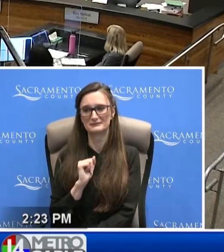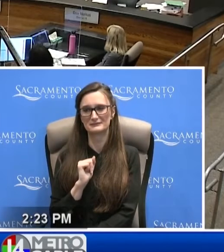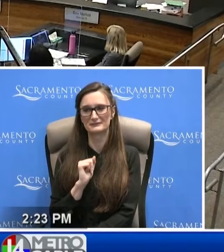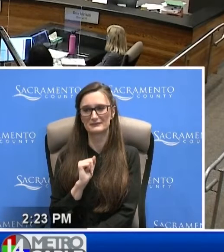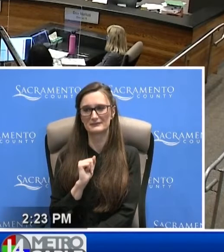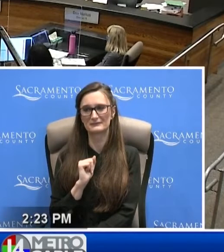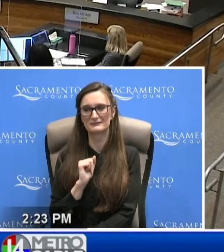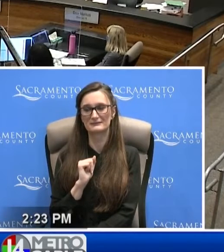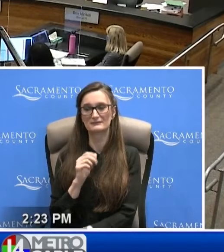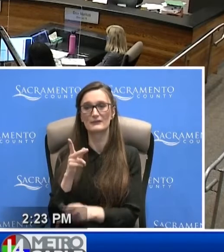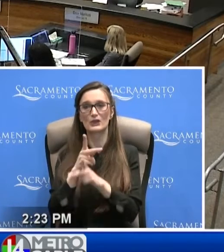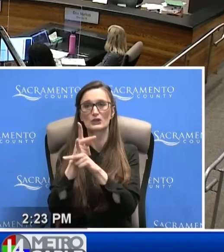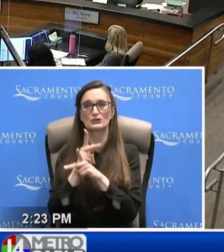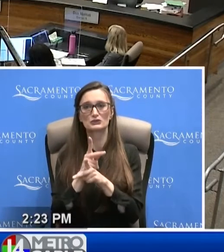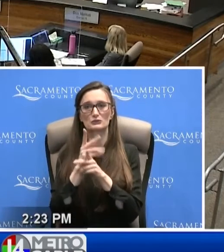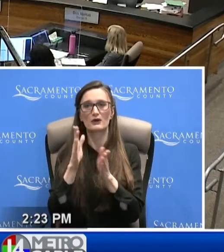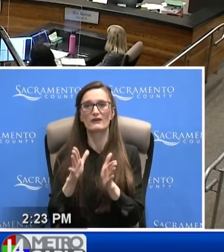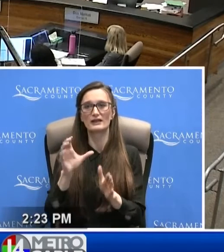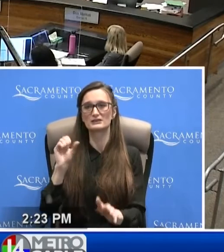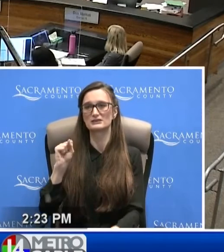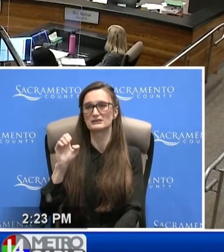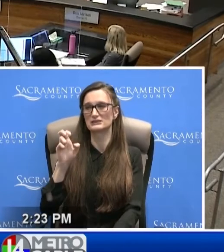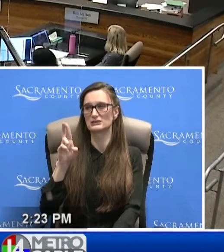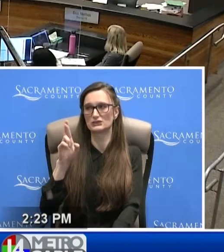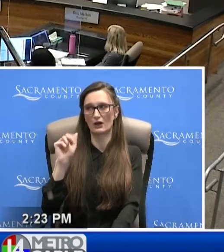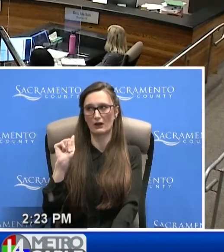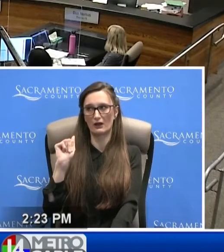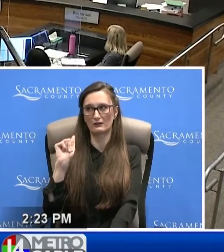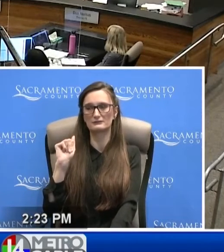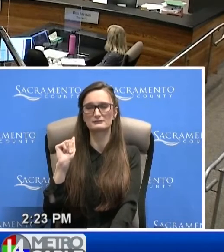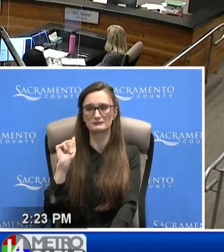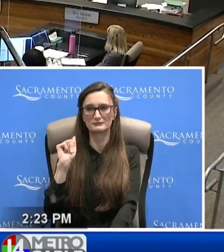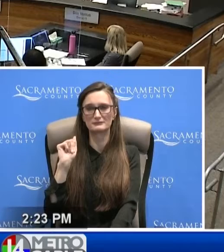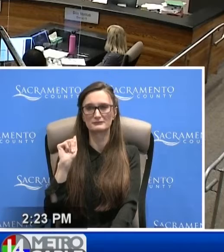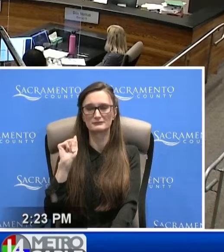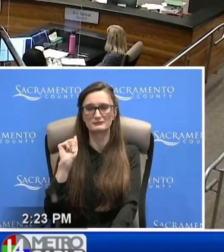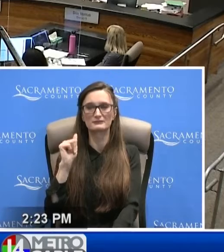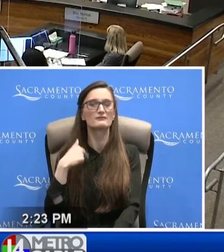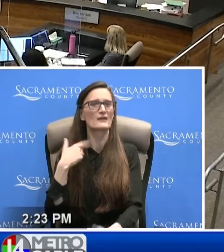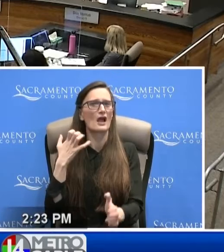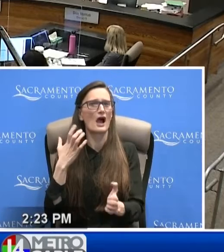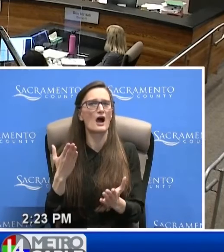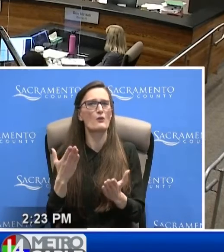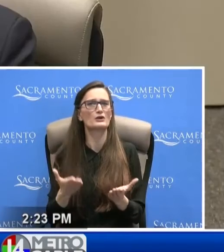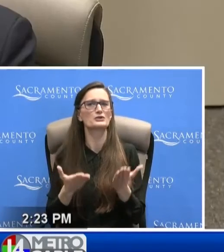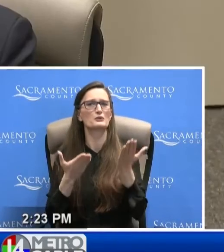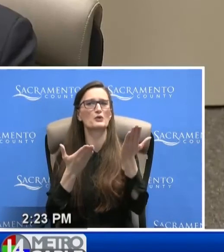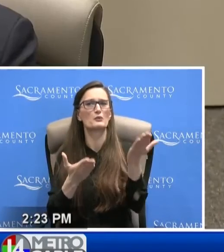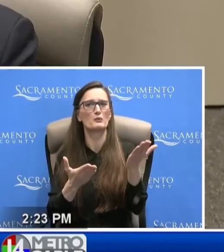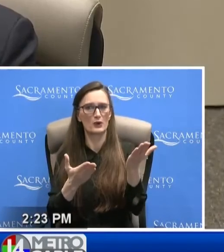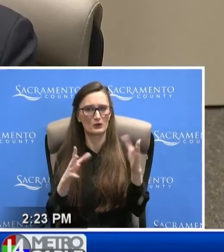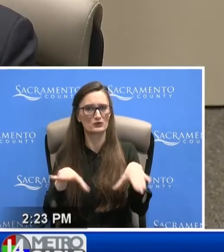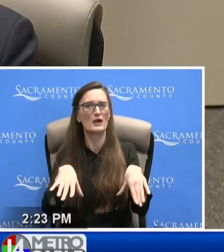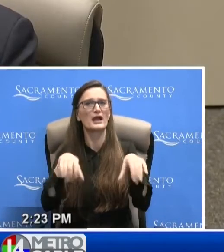Supervisor siRNA, I was just simply going to make a motion to Adobe the map that's been presented to us.